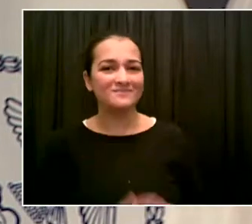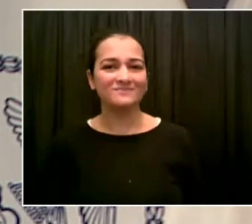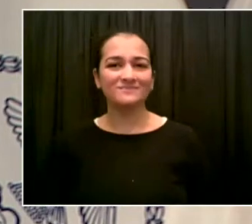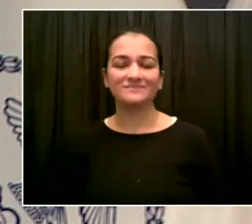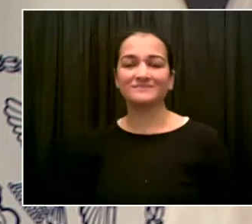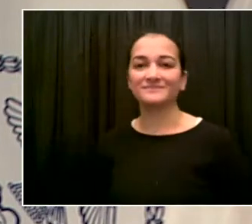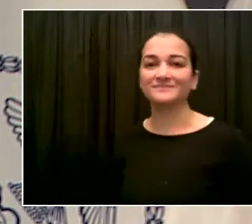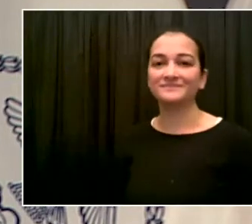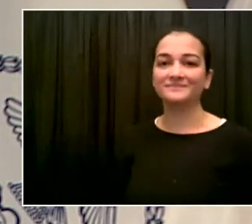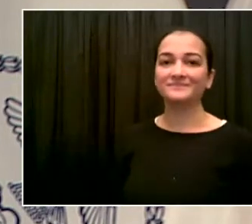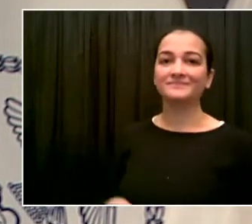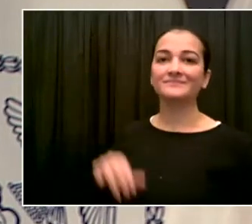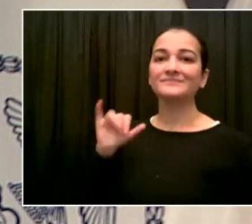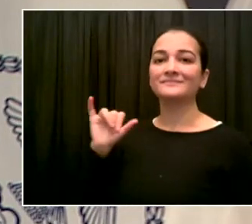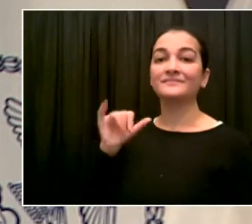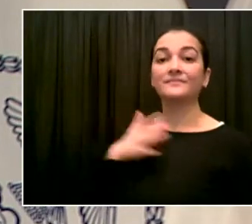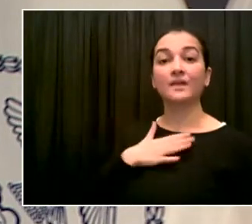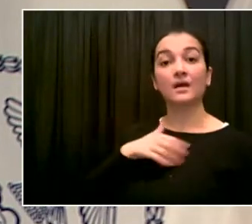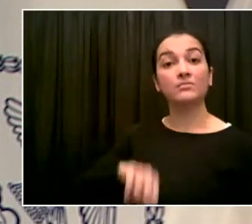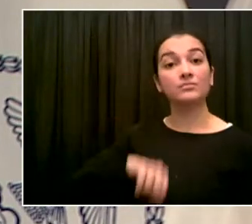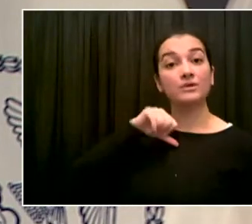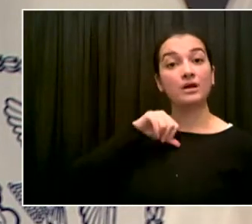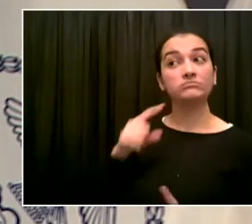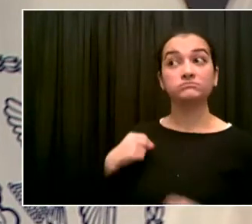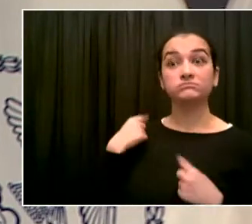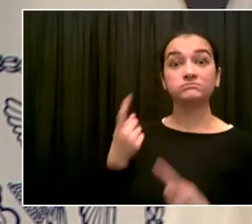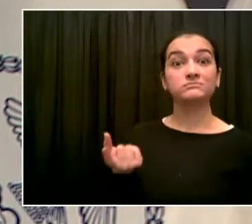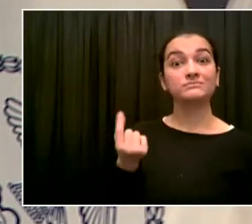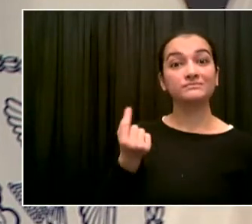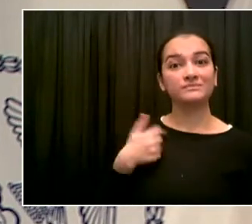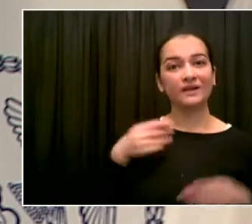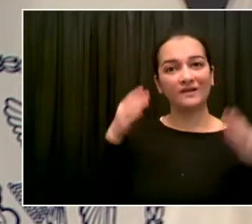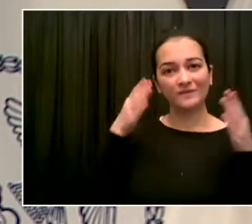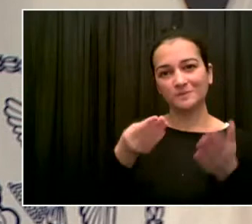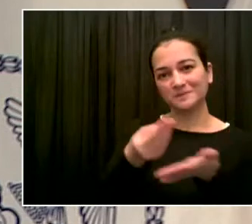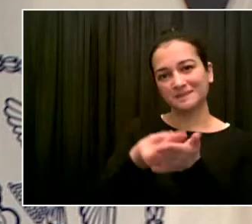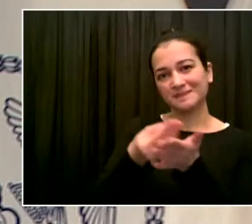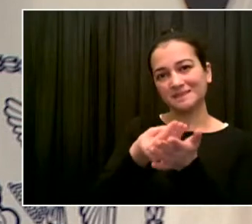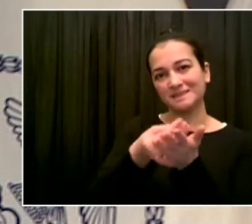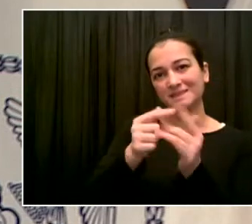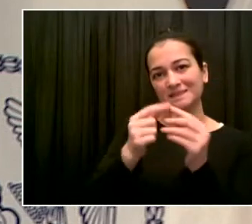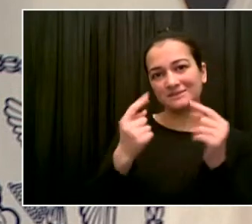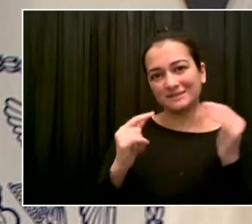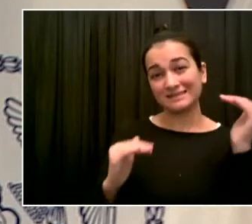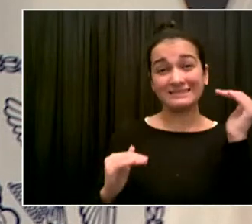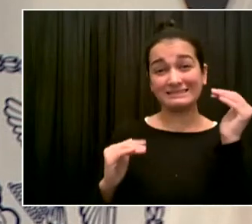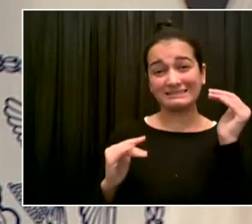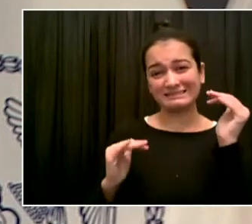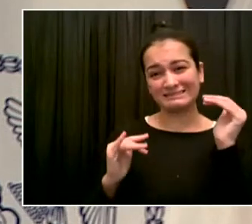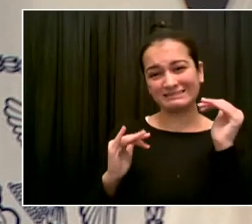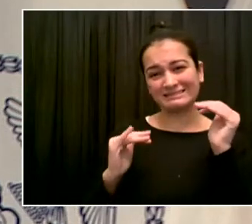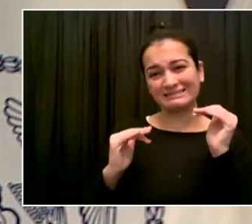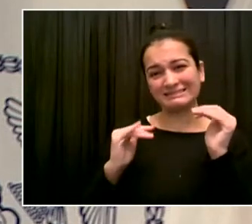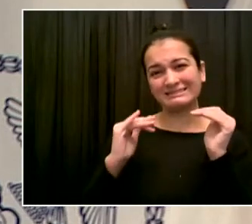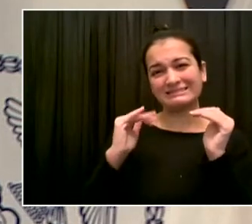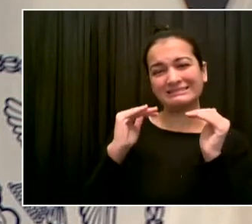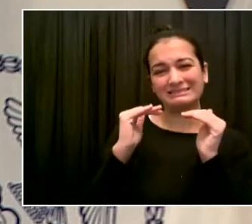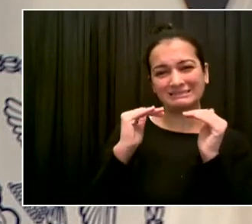WHAT I'M PROUD OF AND IT WAS GREAT THE CONVERSATION EARLIER WITH SOME OF